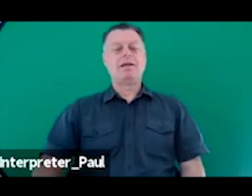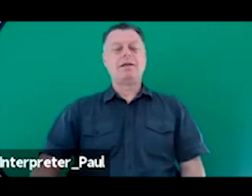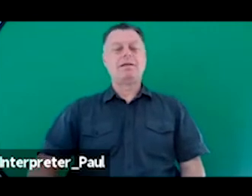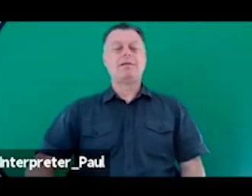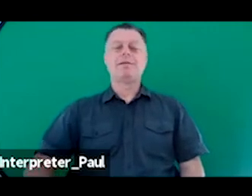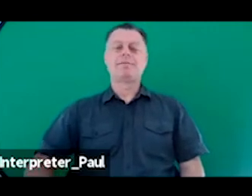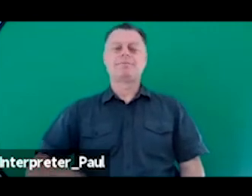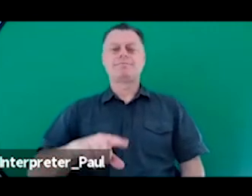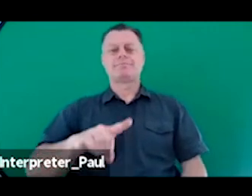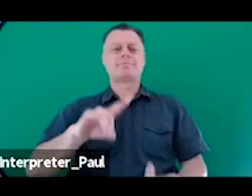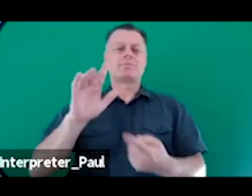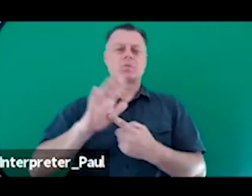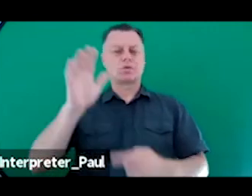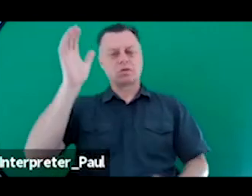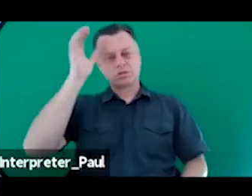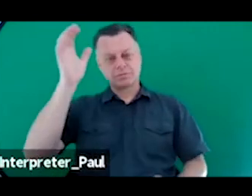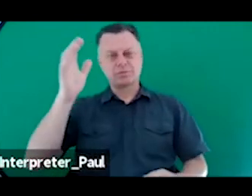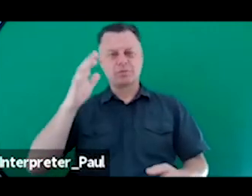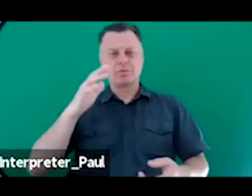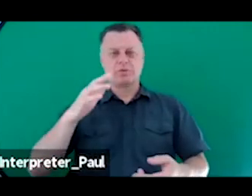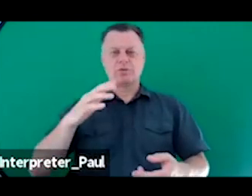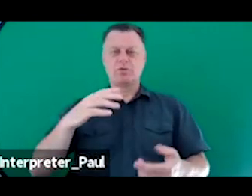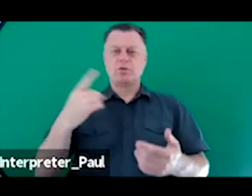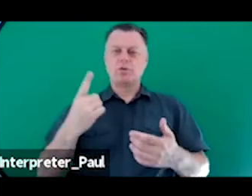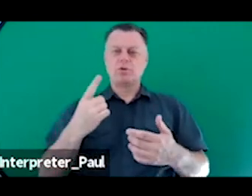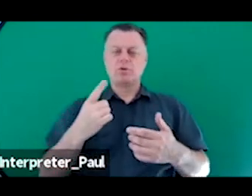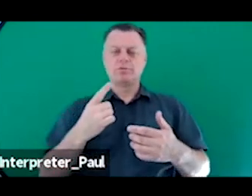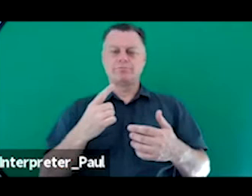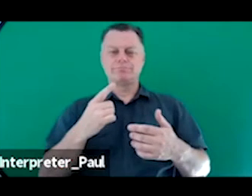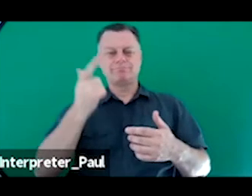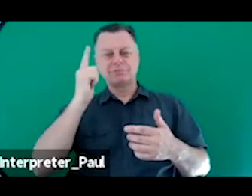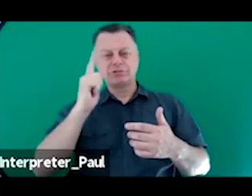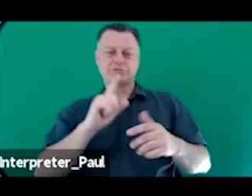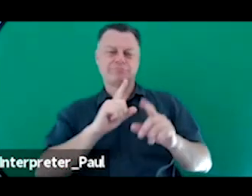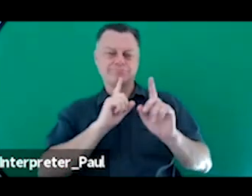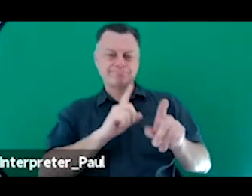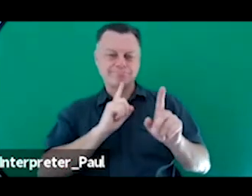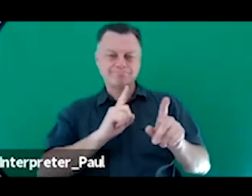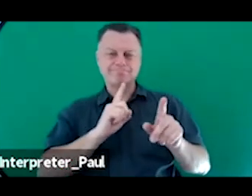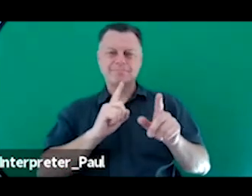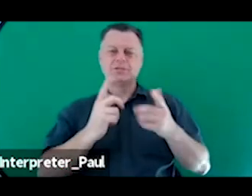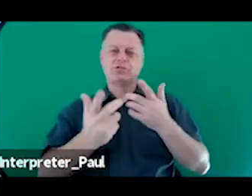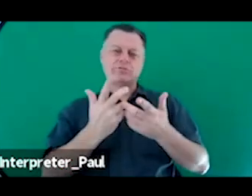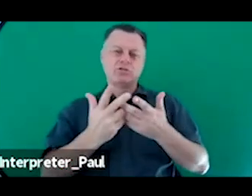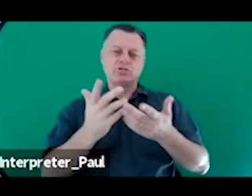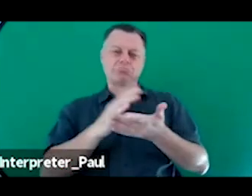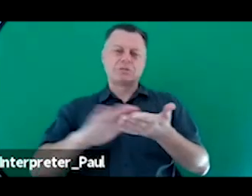concept to get across to our instructor and campus leader colleagues. This is the idea of